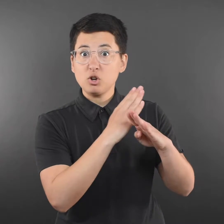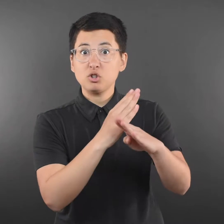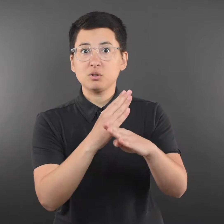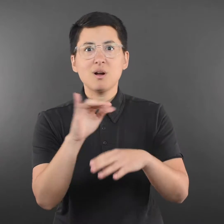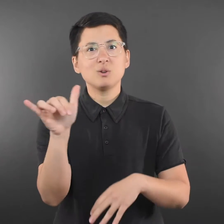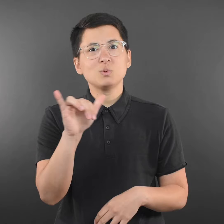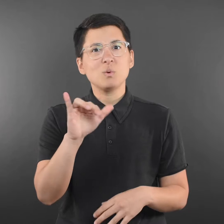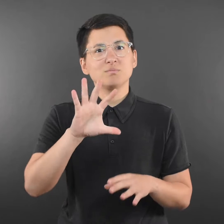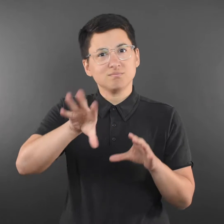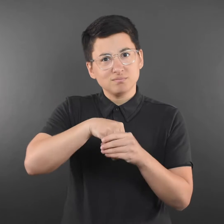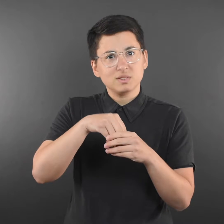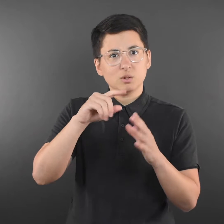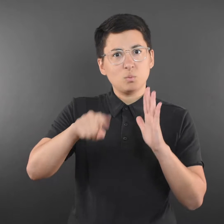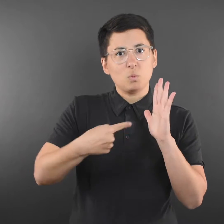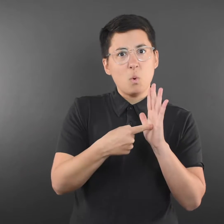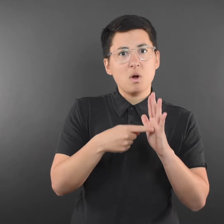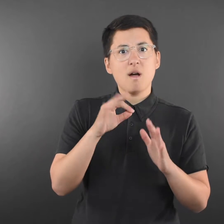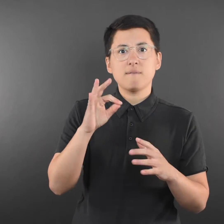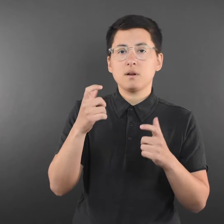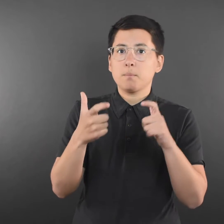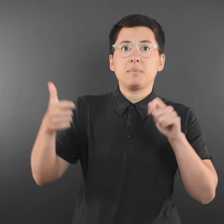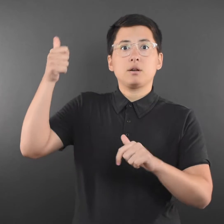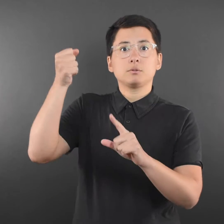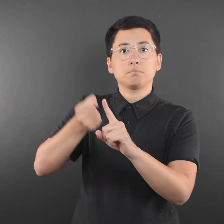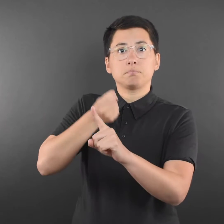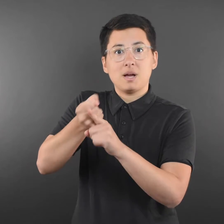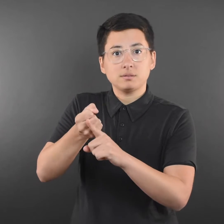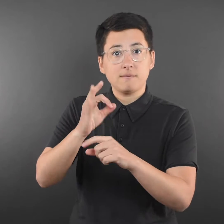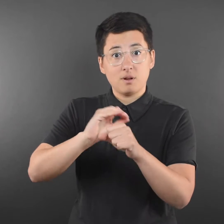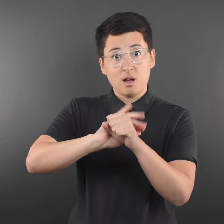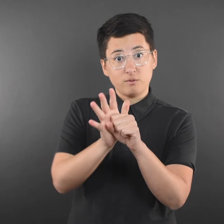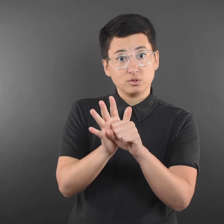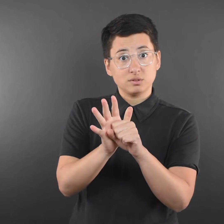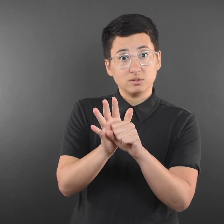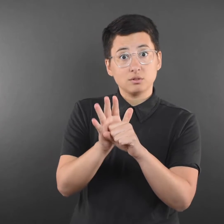These barriers also play a role in the higher impact of COVID-19 on Minnesota’s